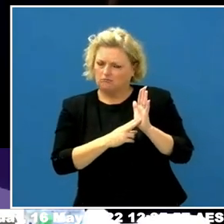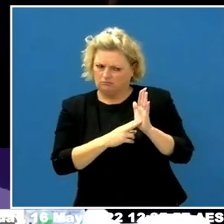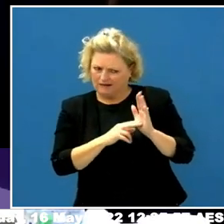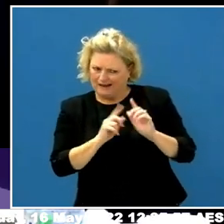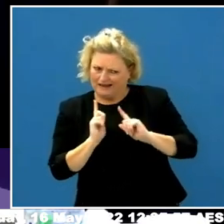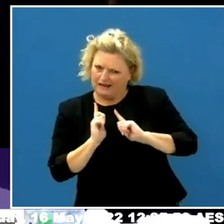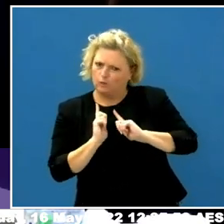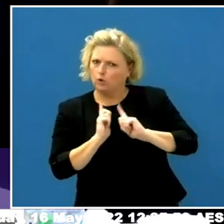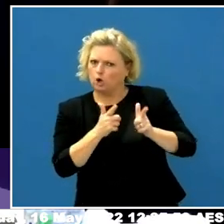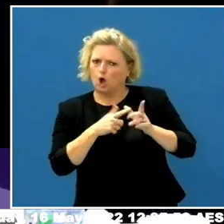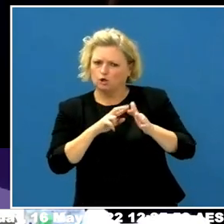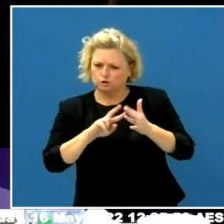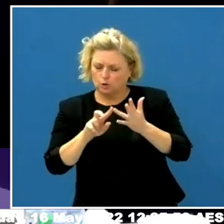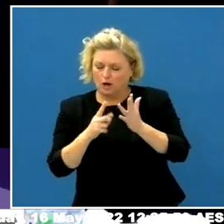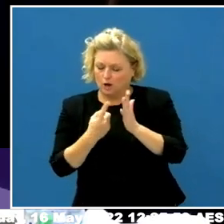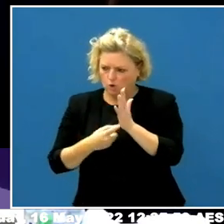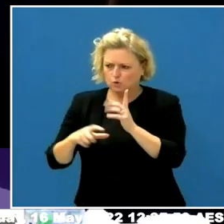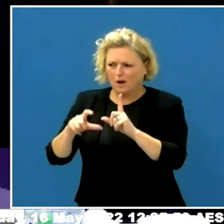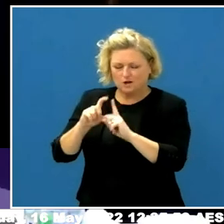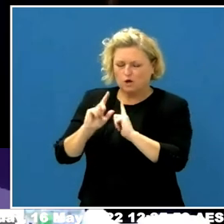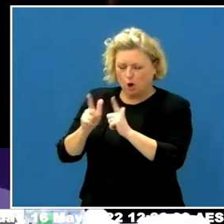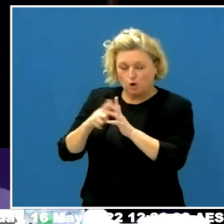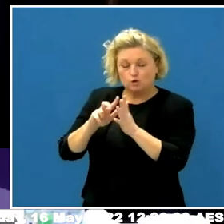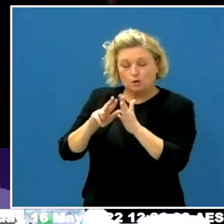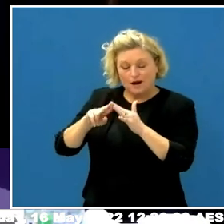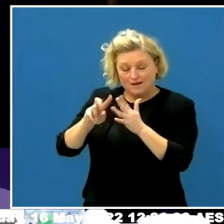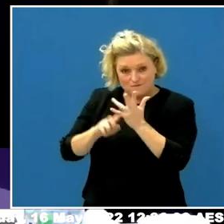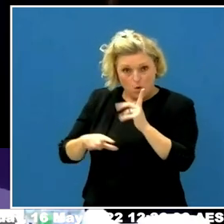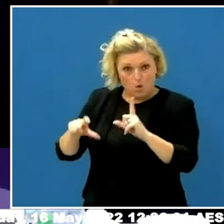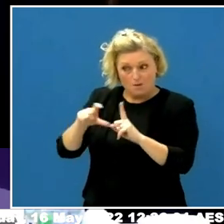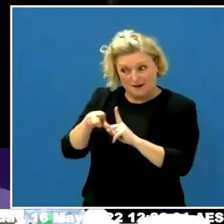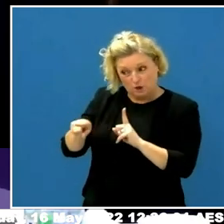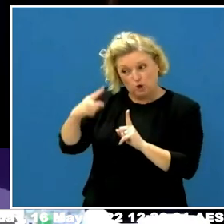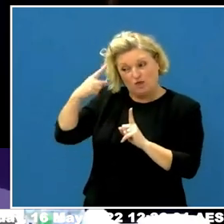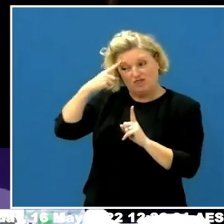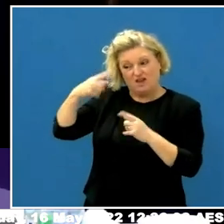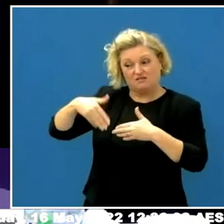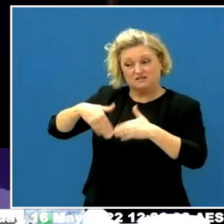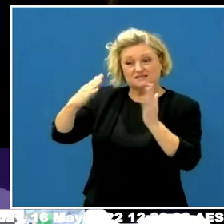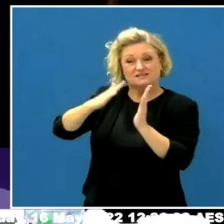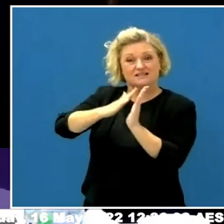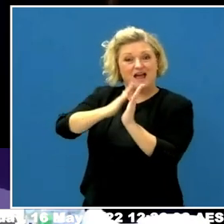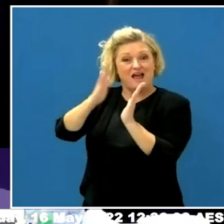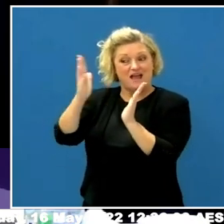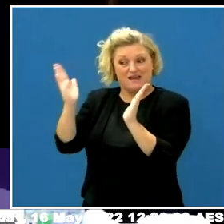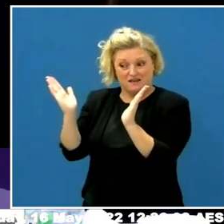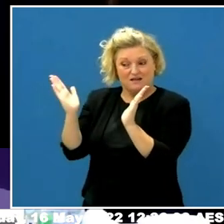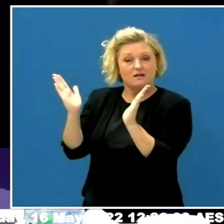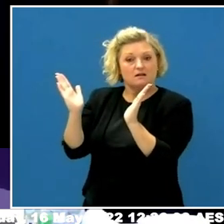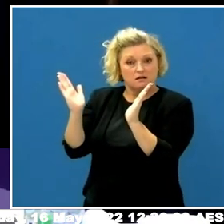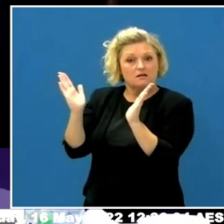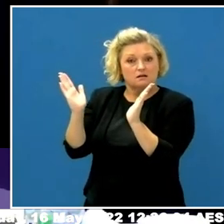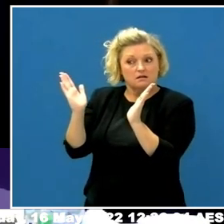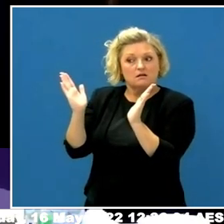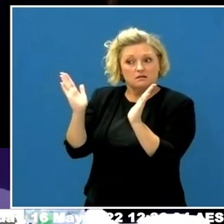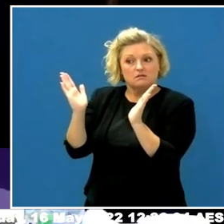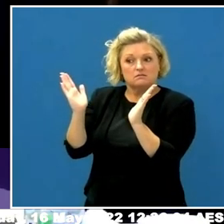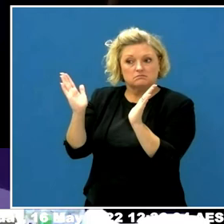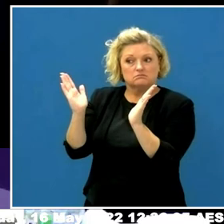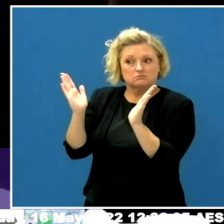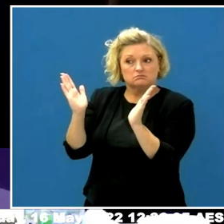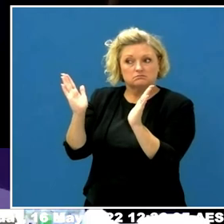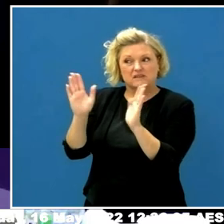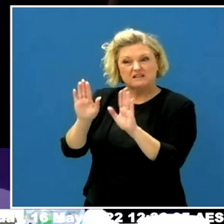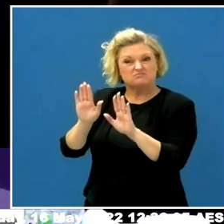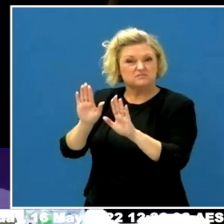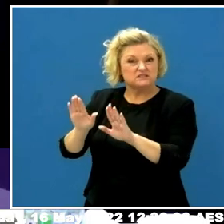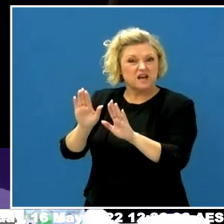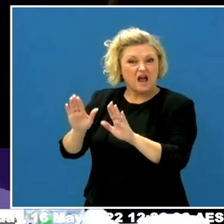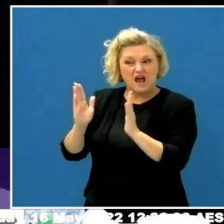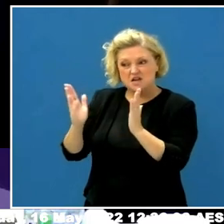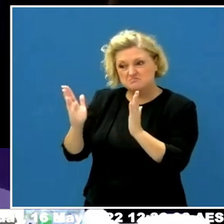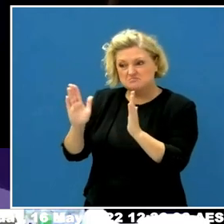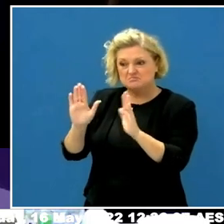based in the day program, or would that be activities where there were a